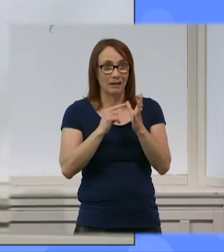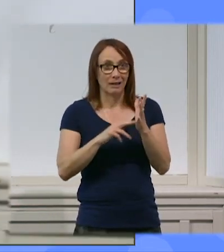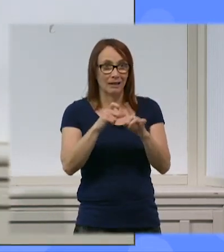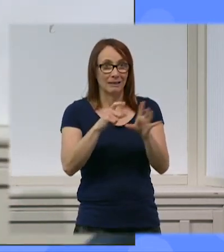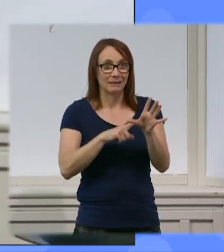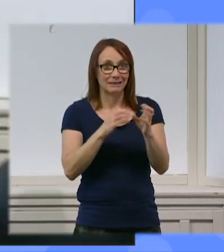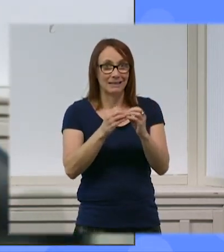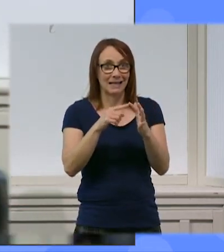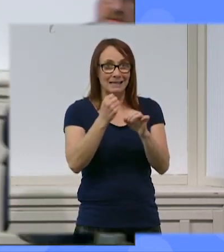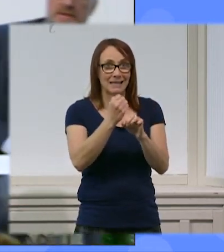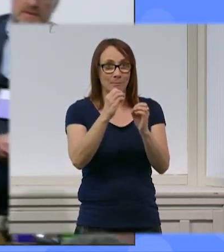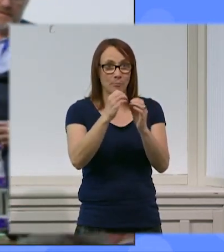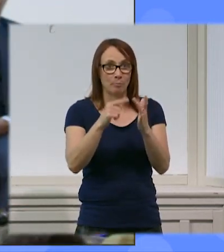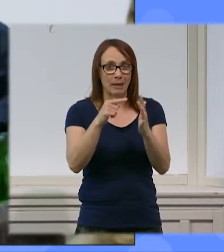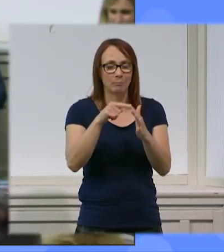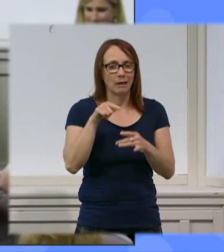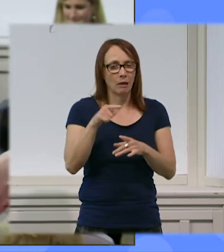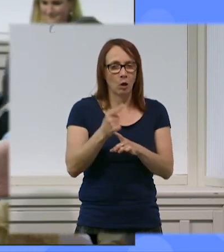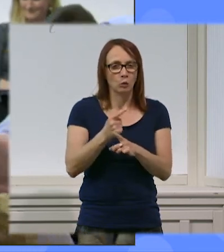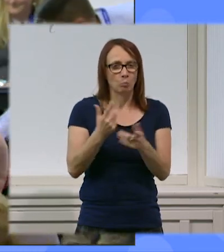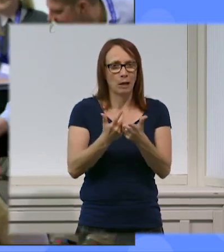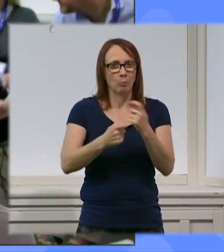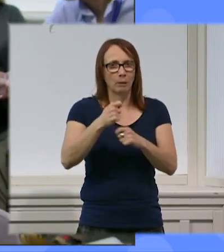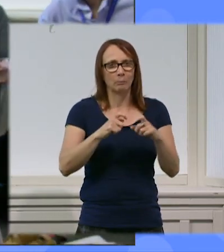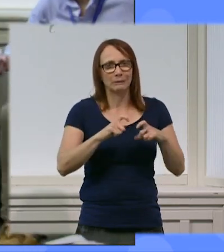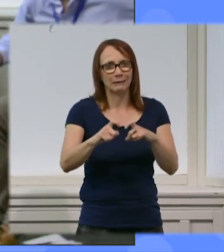his pitch to you on how we can become a more sustainable country by having full